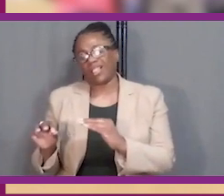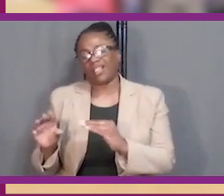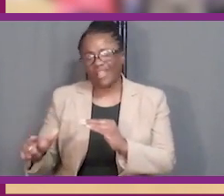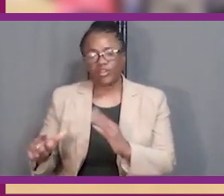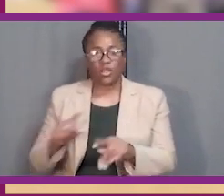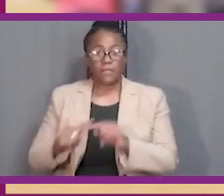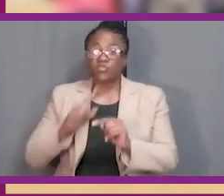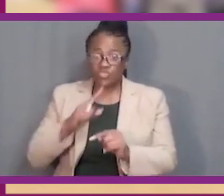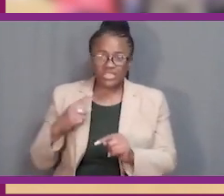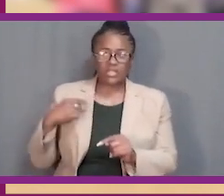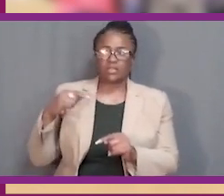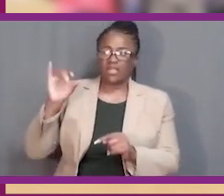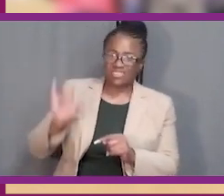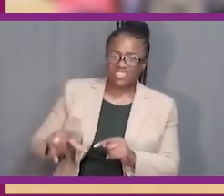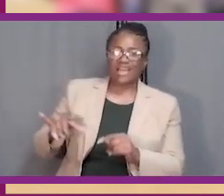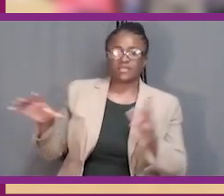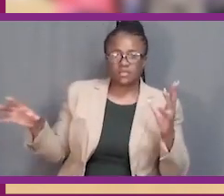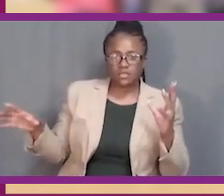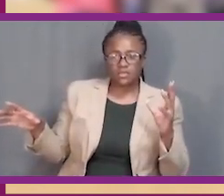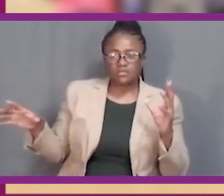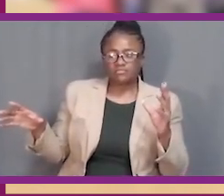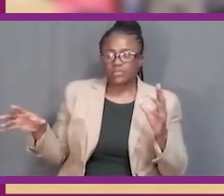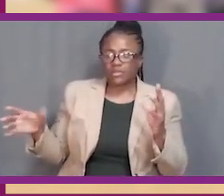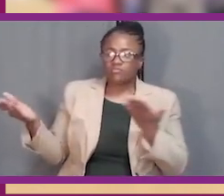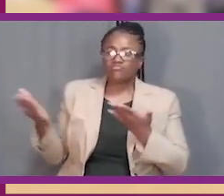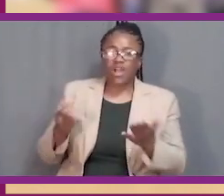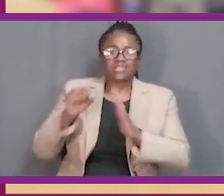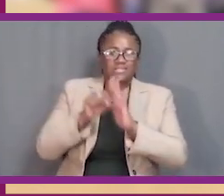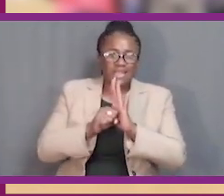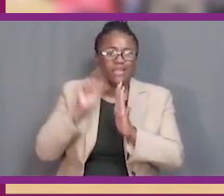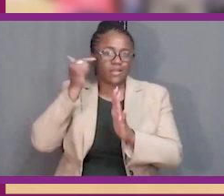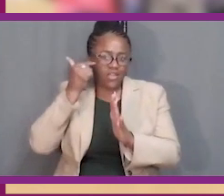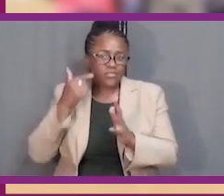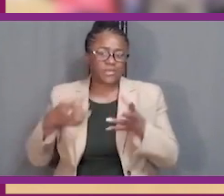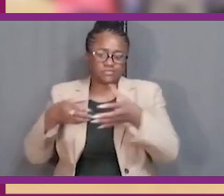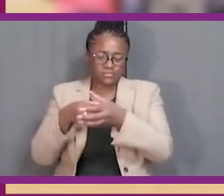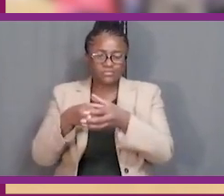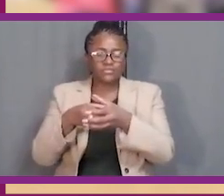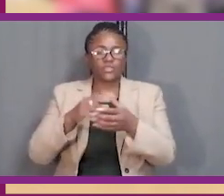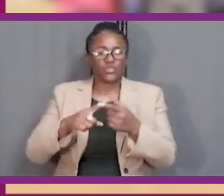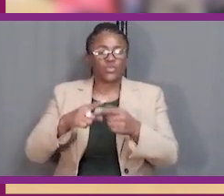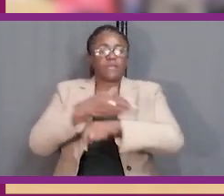implement or ensure that they put persons with disabilities at the center of all discussions,